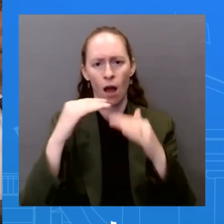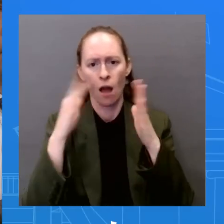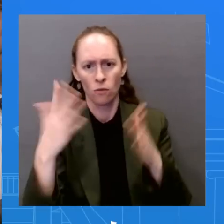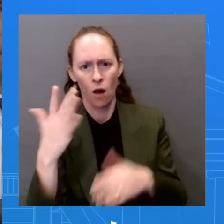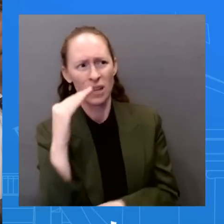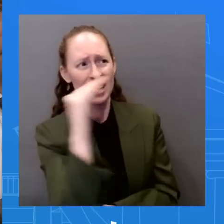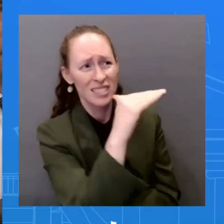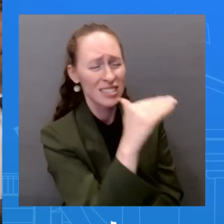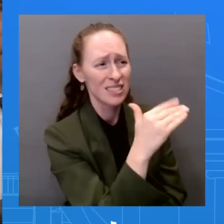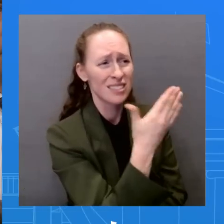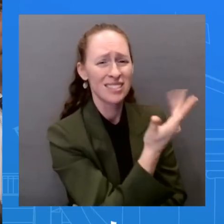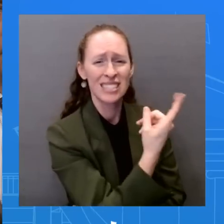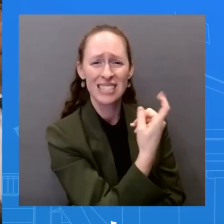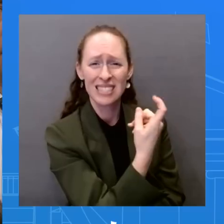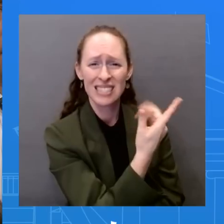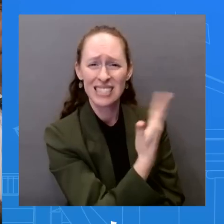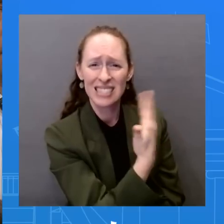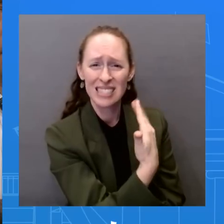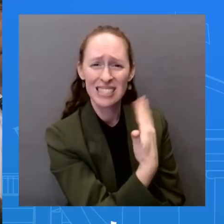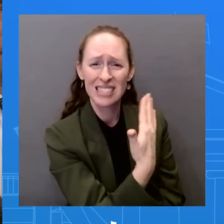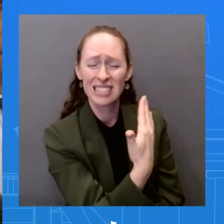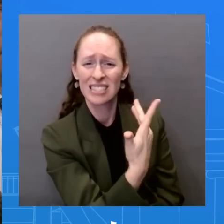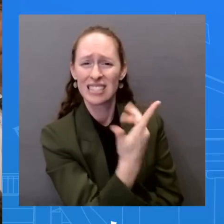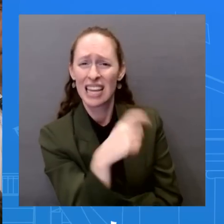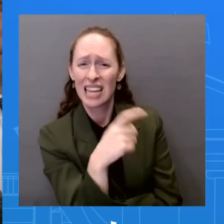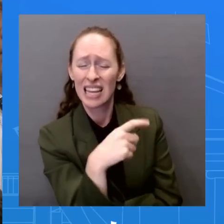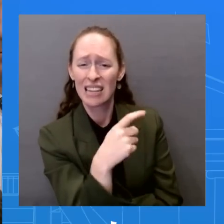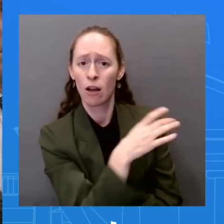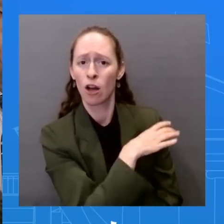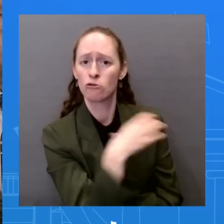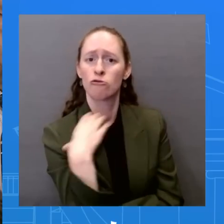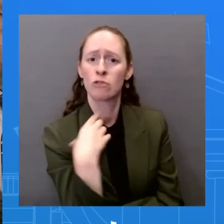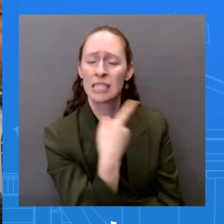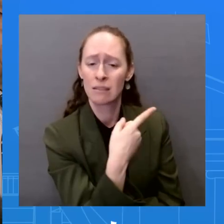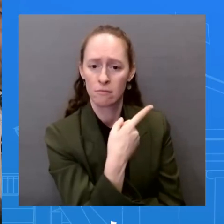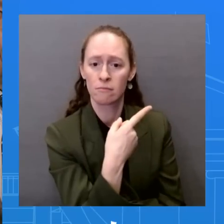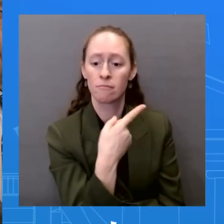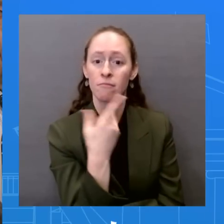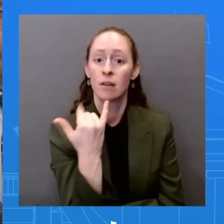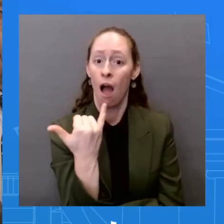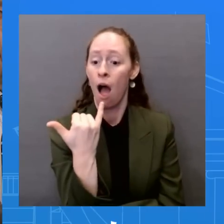is doing right now, the conversations that are being had with lawmakers to try and push that through?